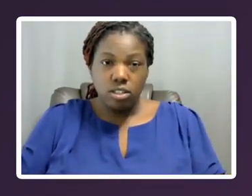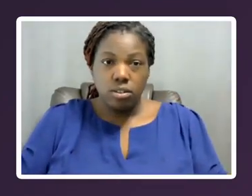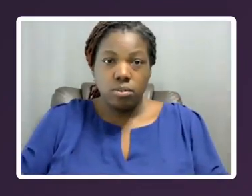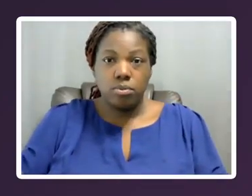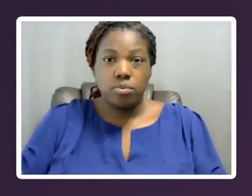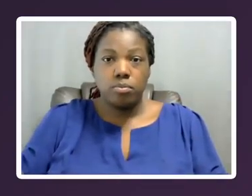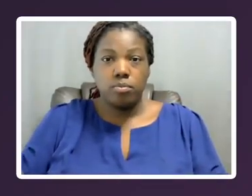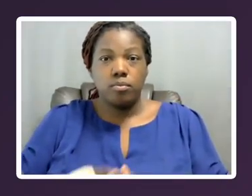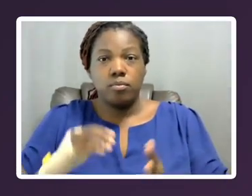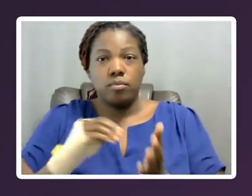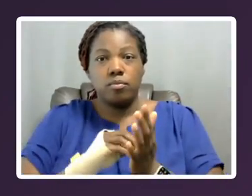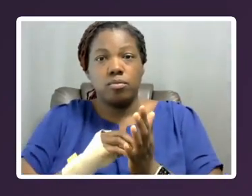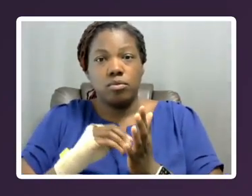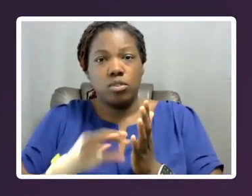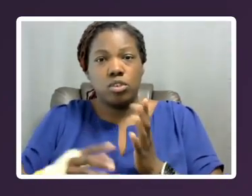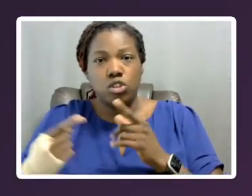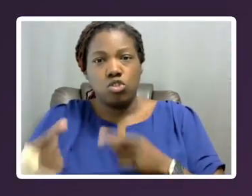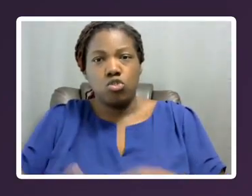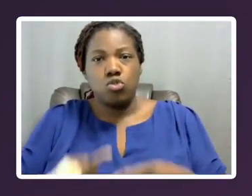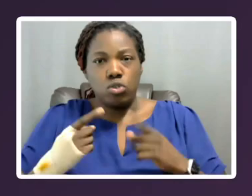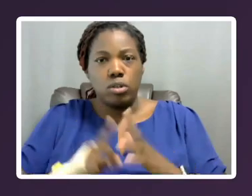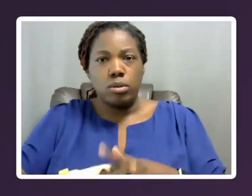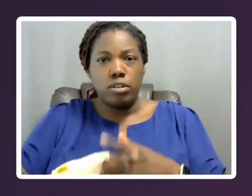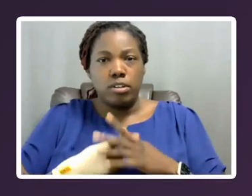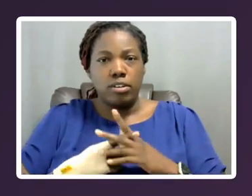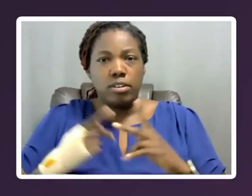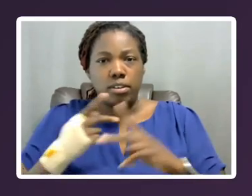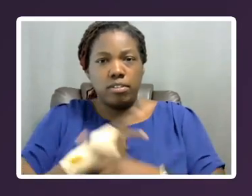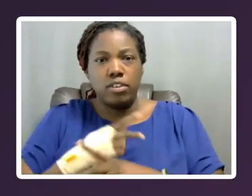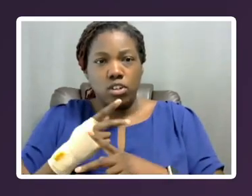kind of struggled at the beginning of figuring out what topic to pick. And so,